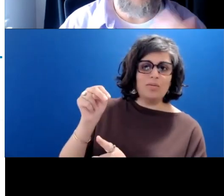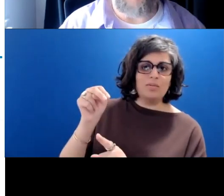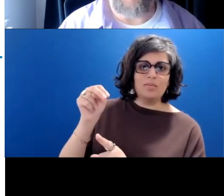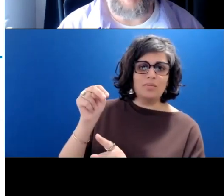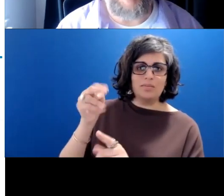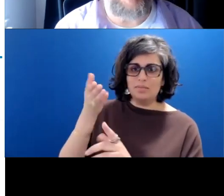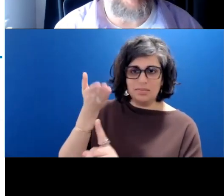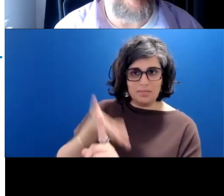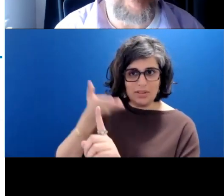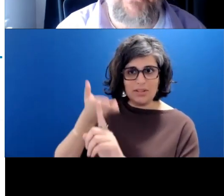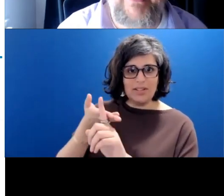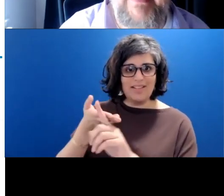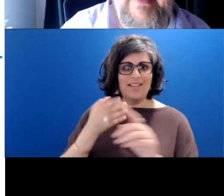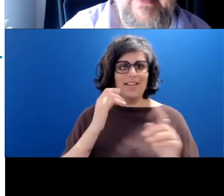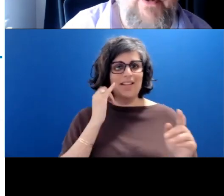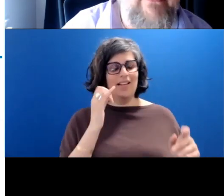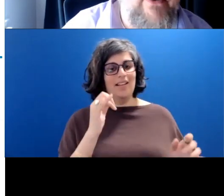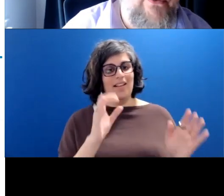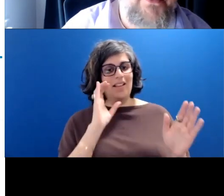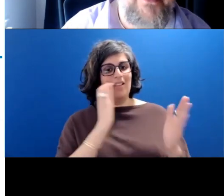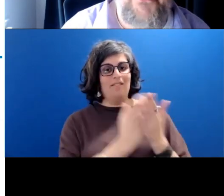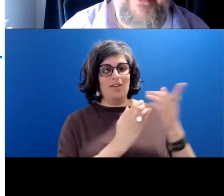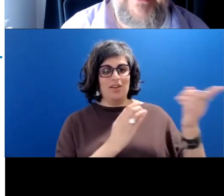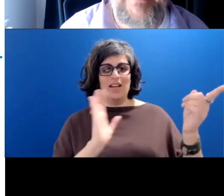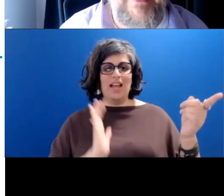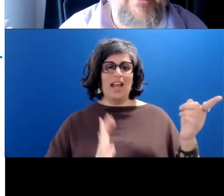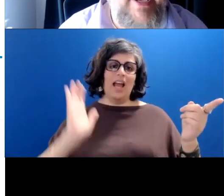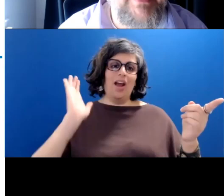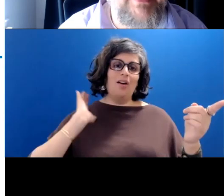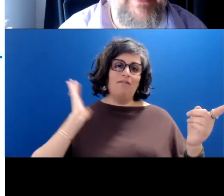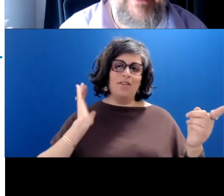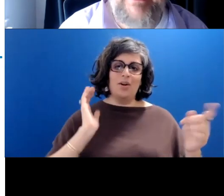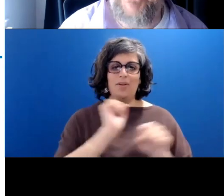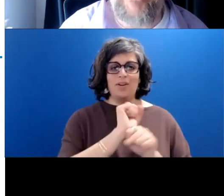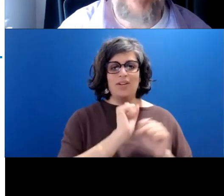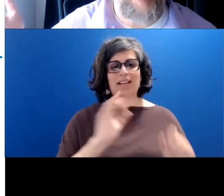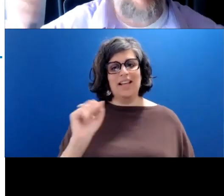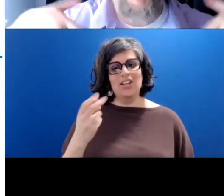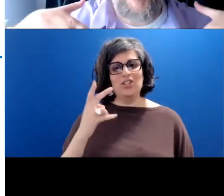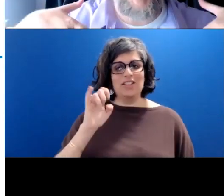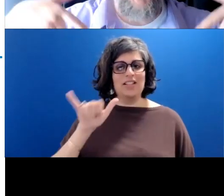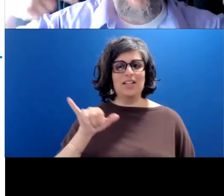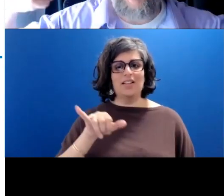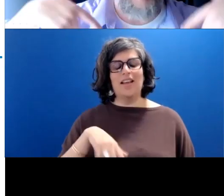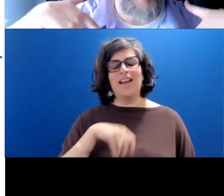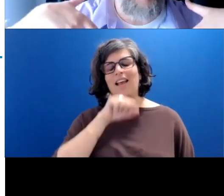The photo right now on the screen is one of our former employees, Ashley, who I just love this picture with kind of, you know,